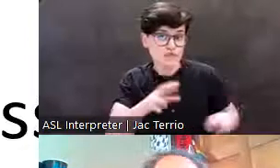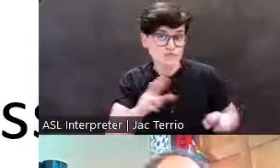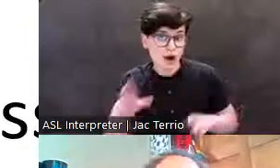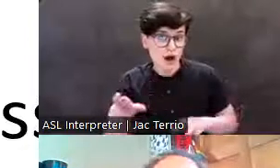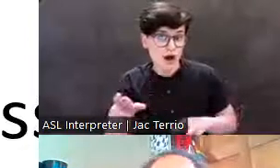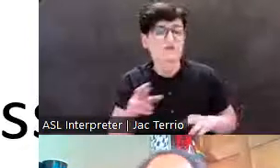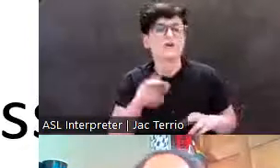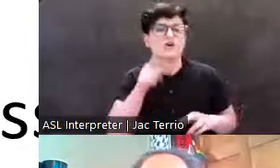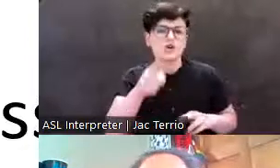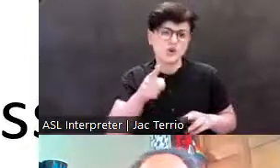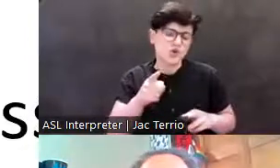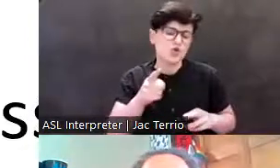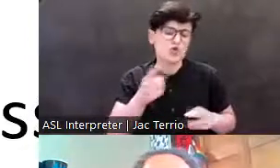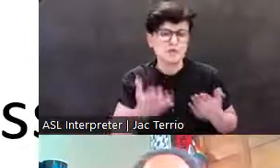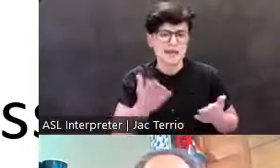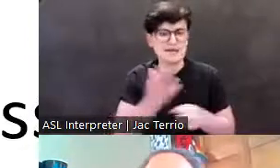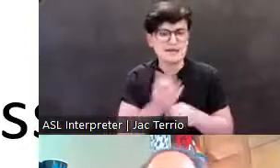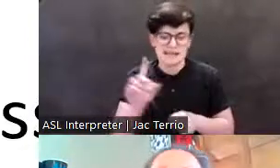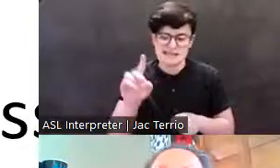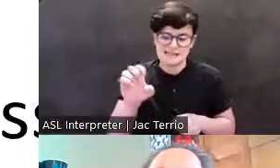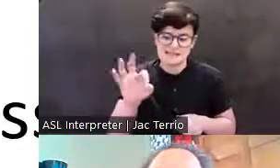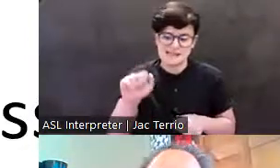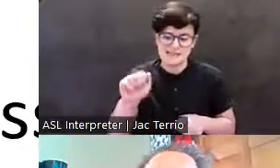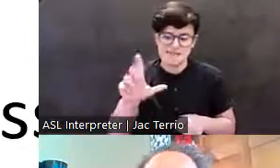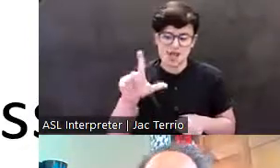If you ignore that, you will get a notice of judgment.